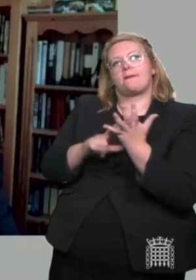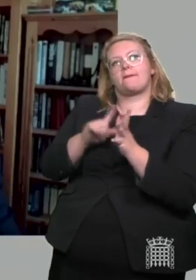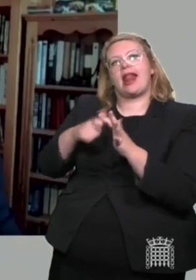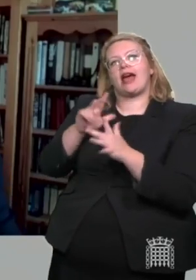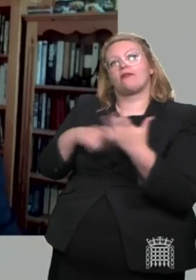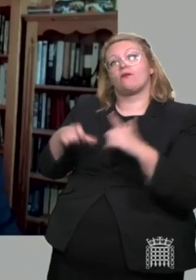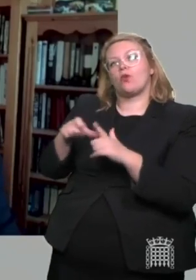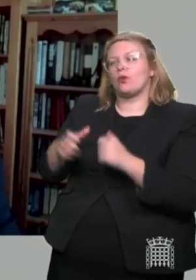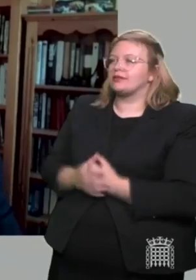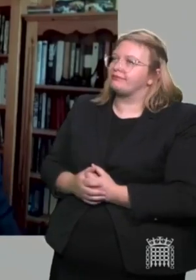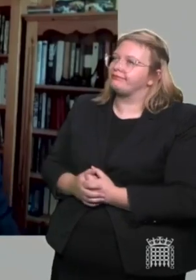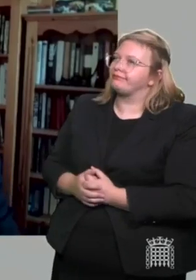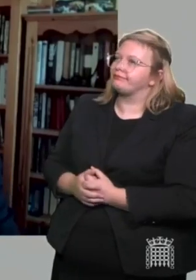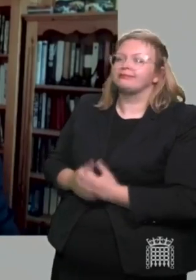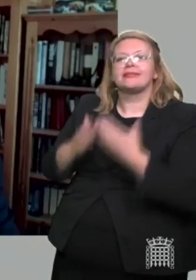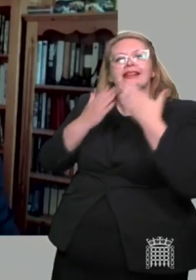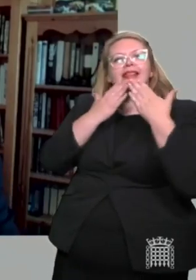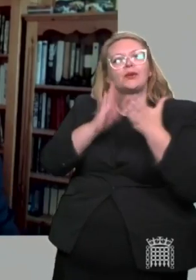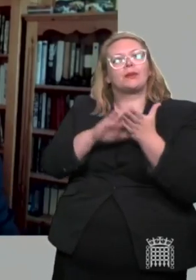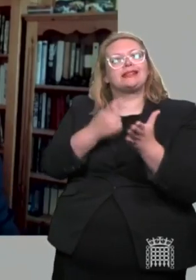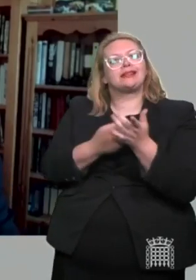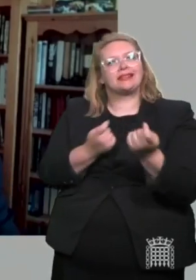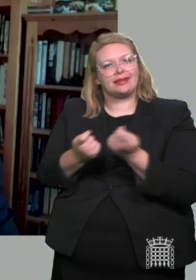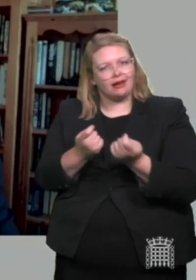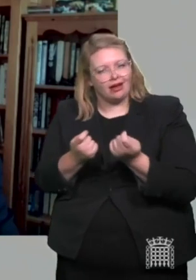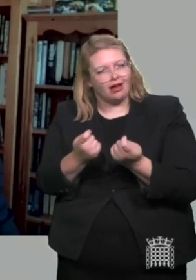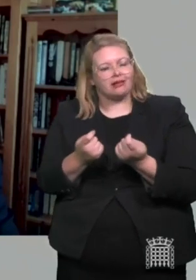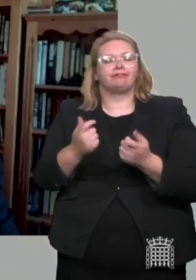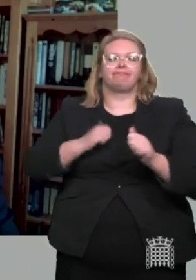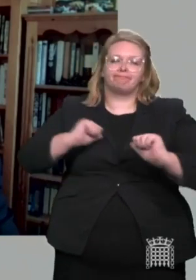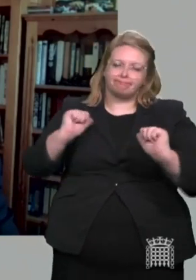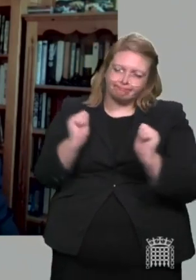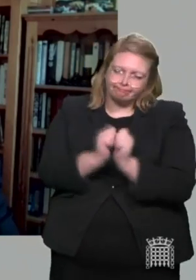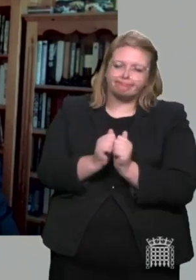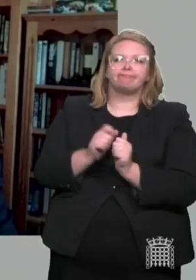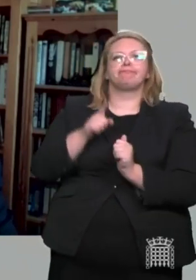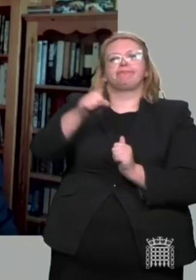Skye and Lochaber) (SNP) [V] May I associate myself with the remarks of the Prime Minister and the Leader of the Opposition on the humanitarian